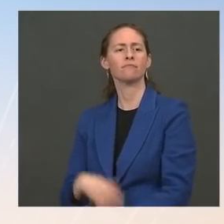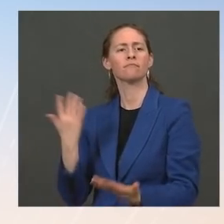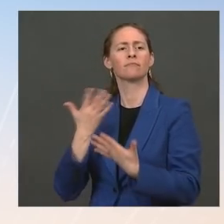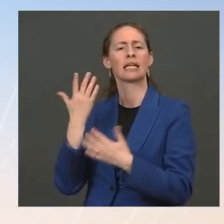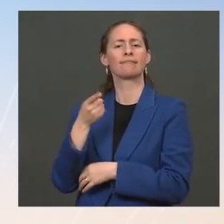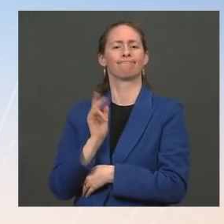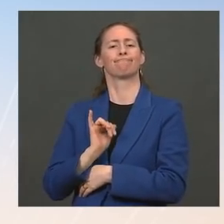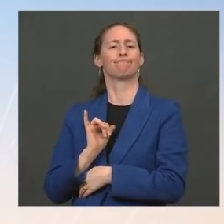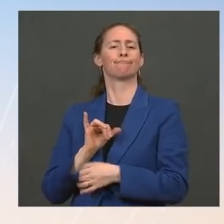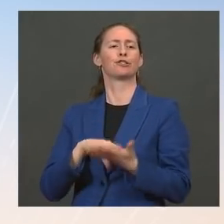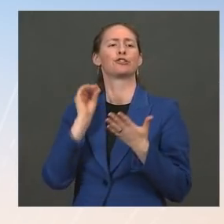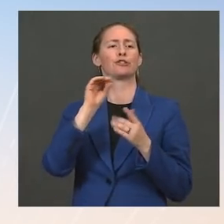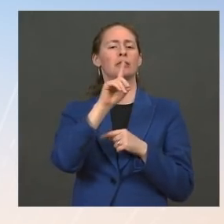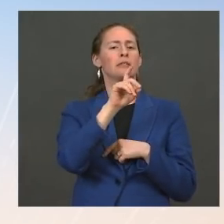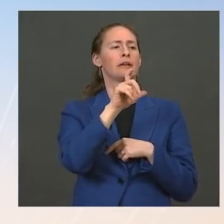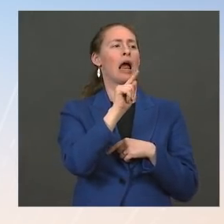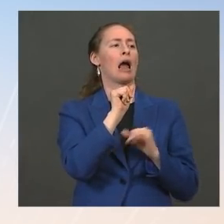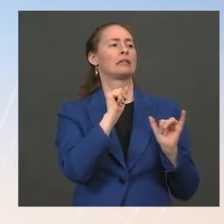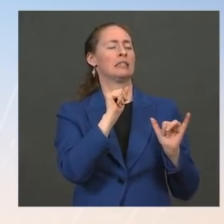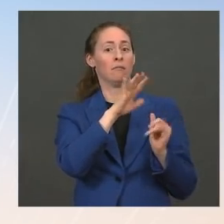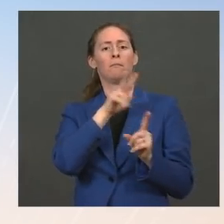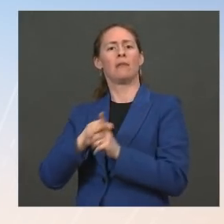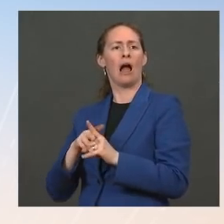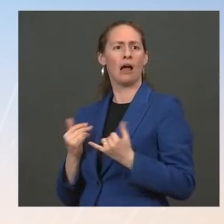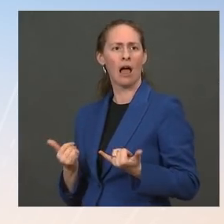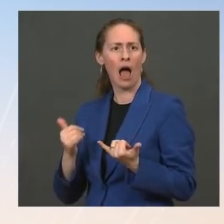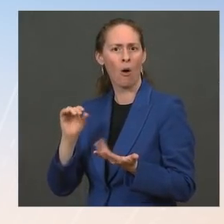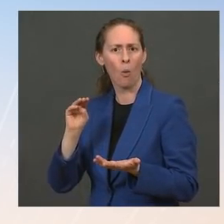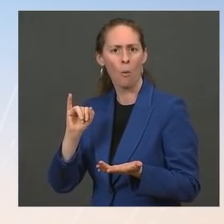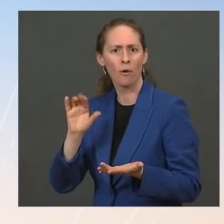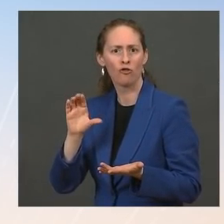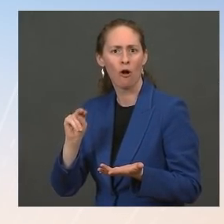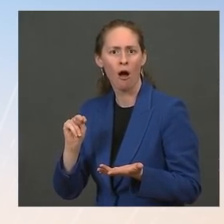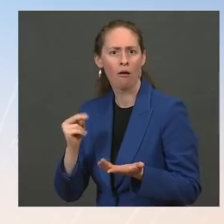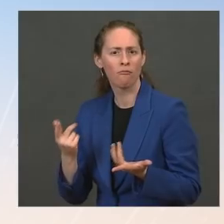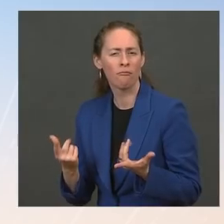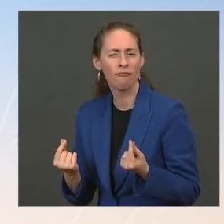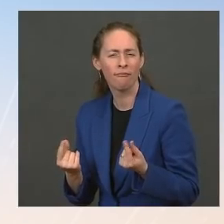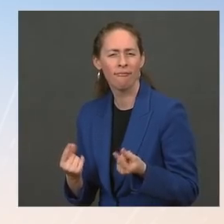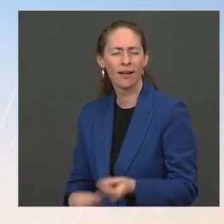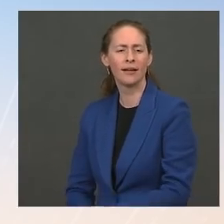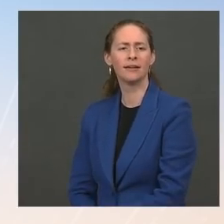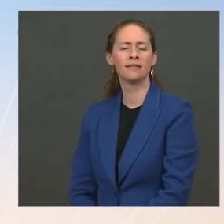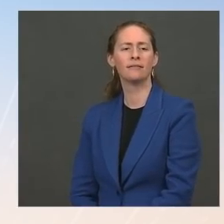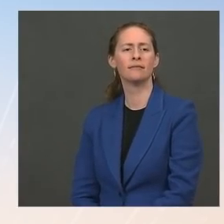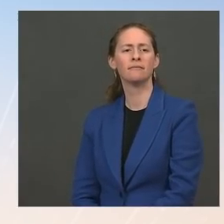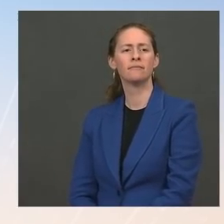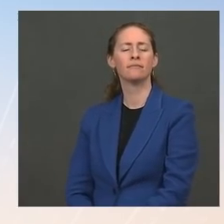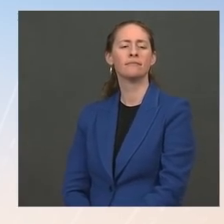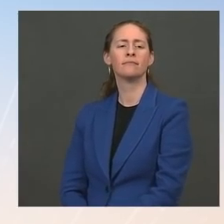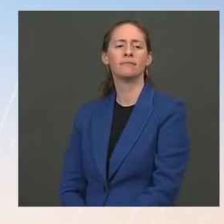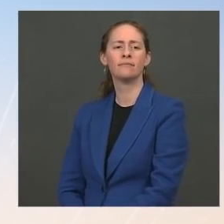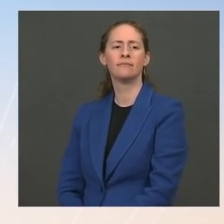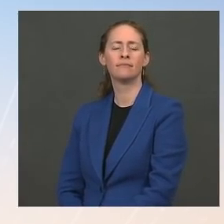Ms. Psaki: Well, look, I think that there are a lot of lessons we've learned that he's applying throughout. One is to be very transparent with the public